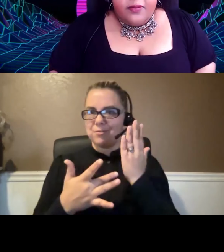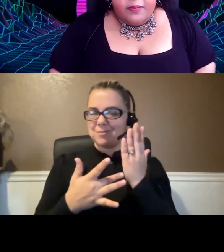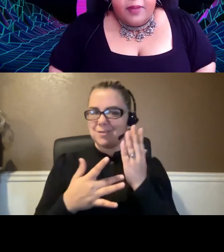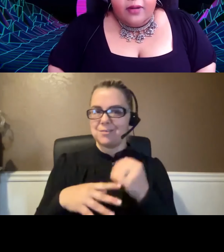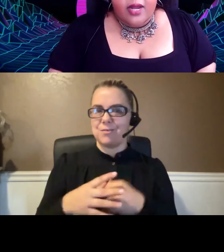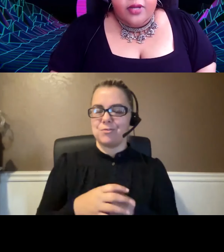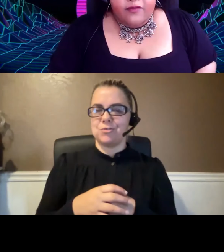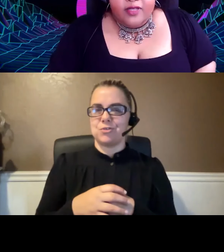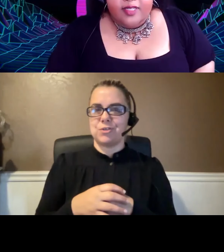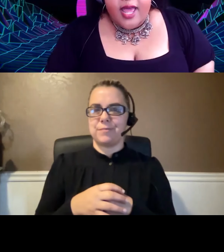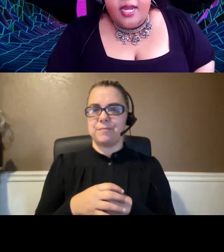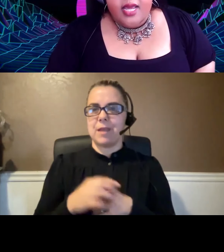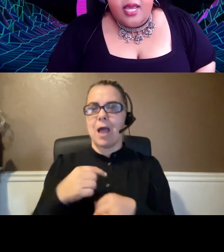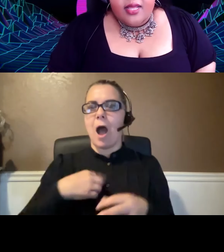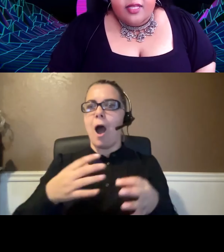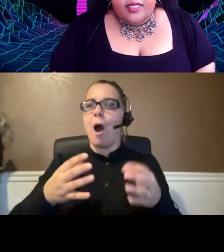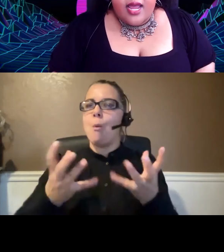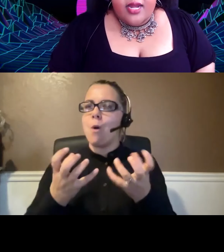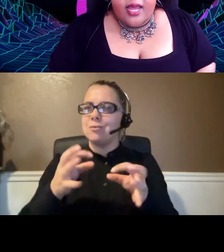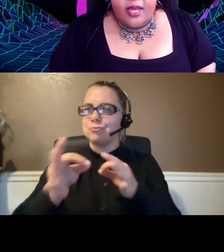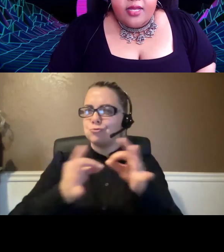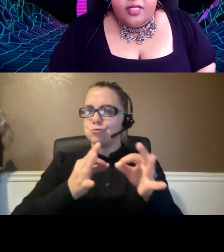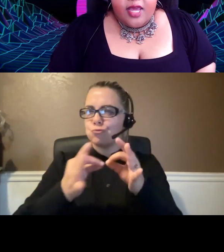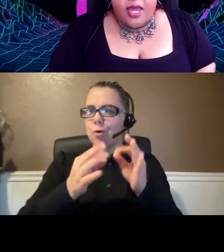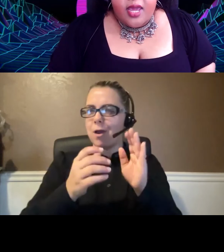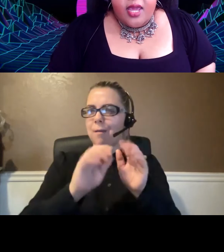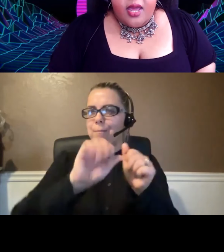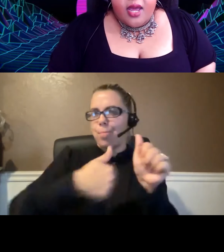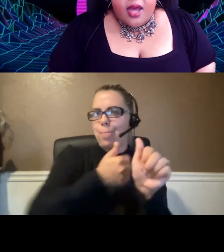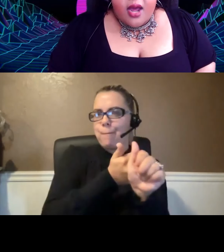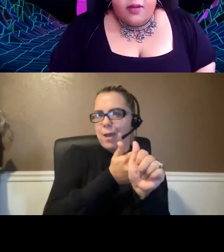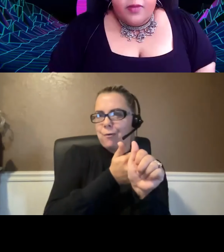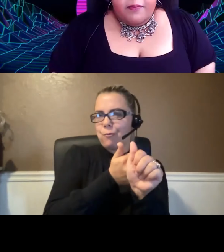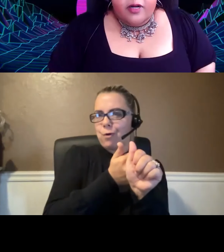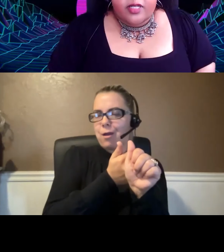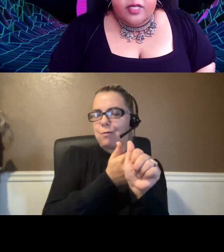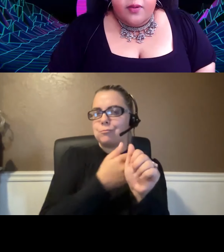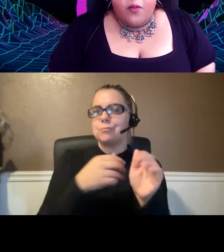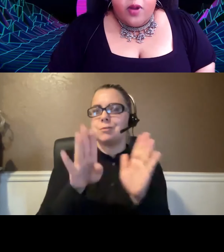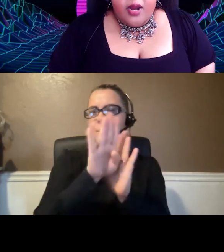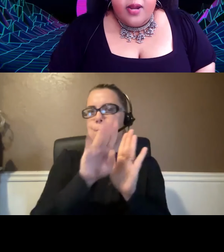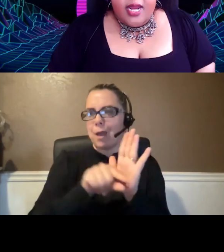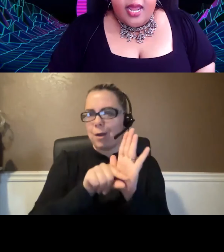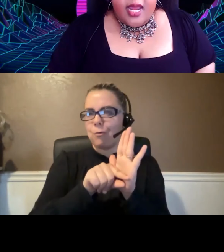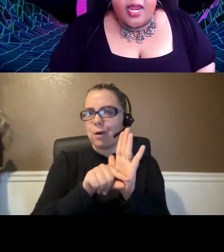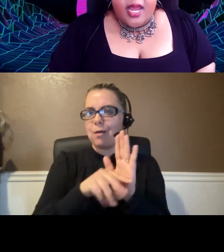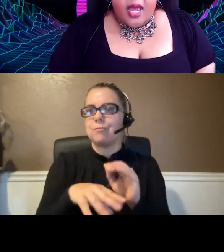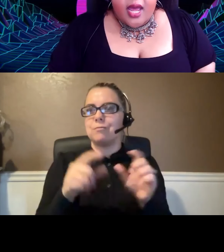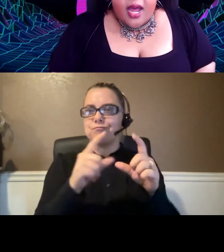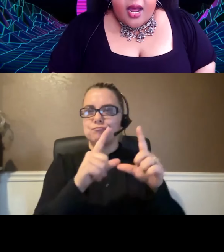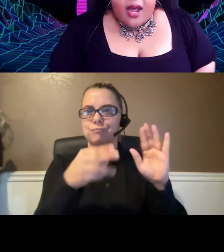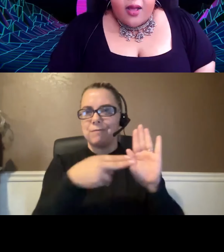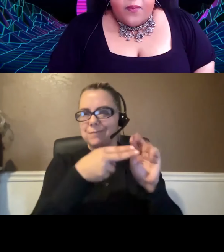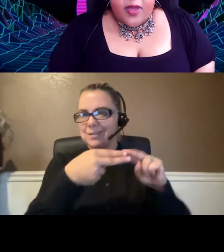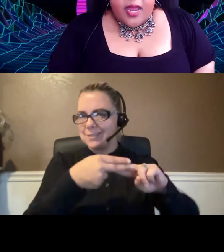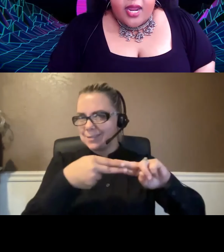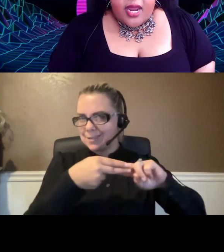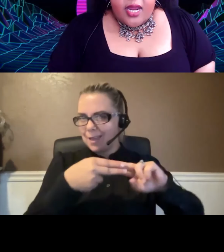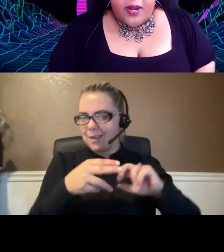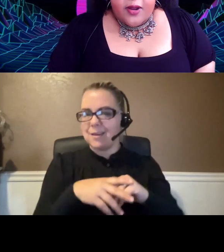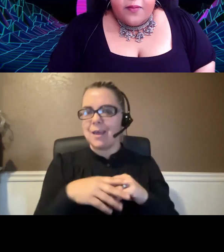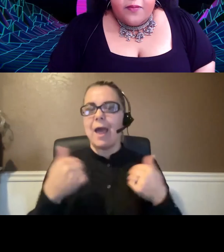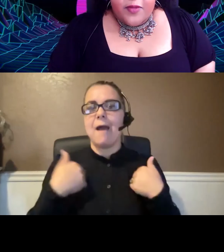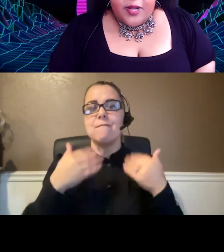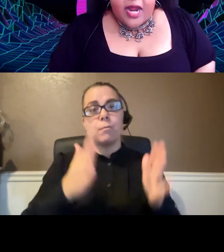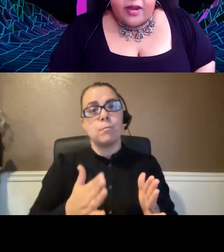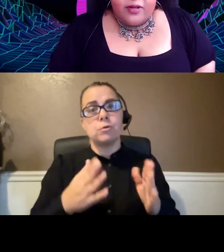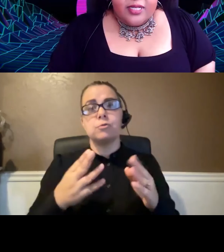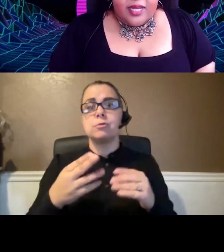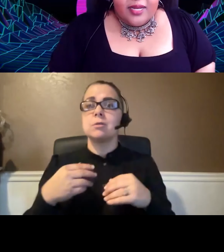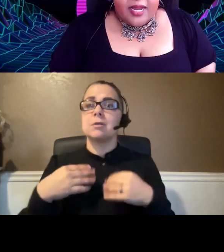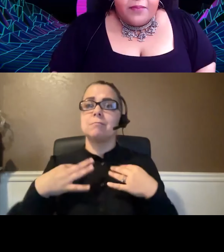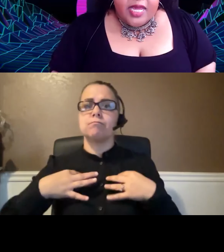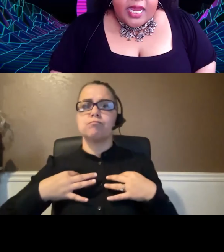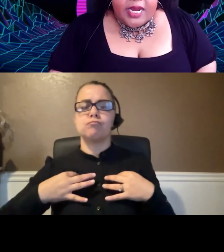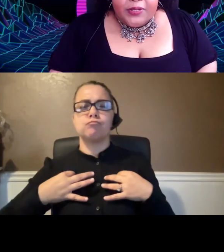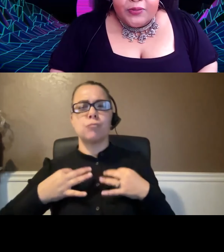the background of the slide, the slide has a person wearing, I want to say a mechanical,